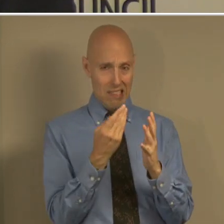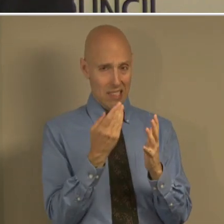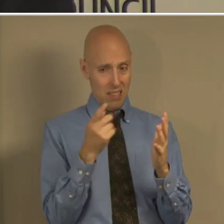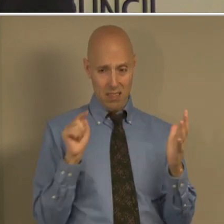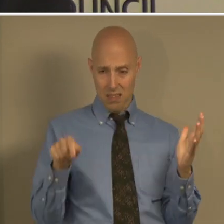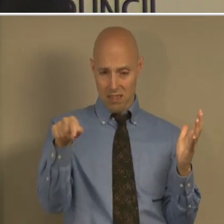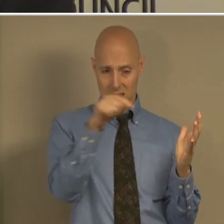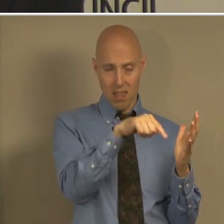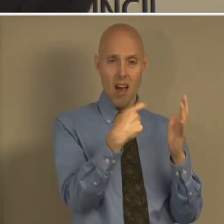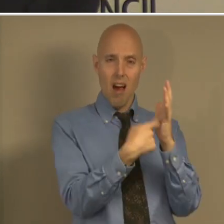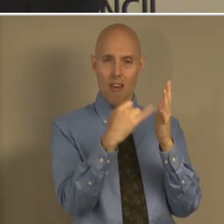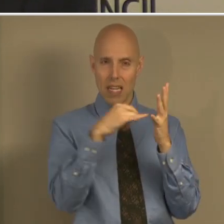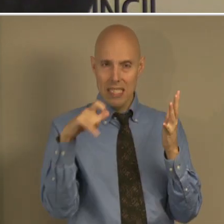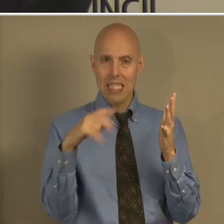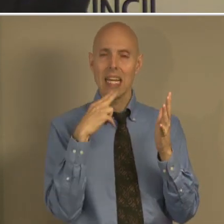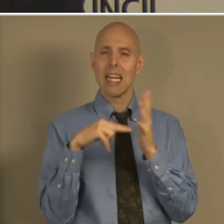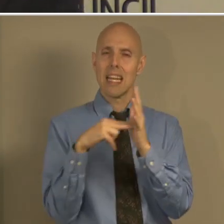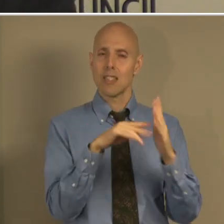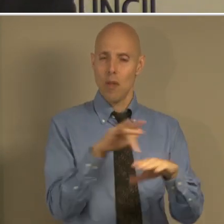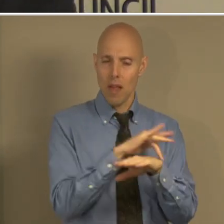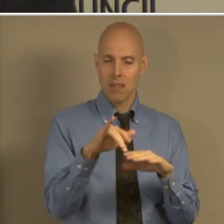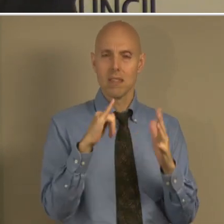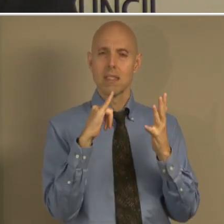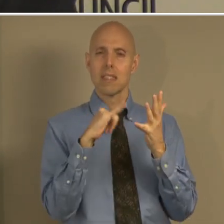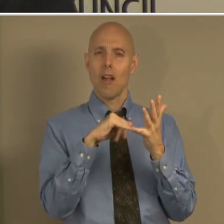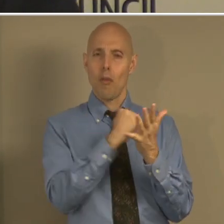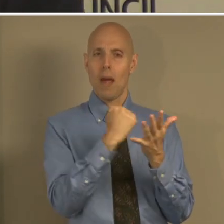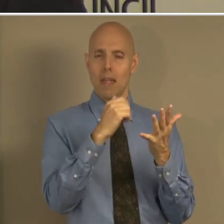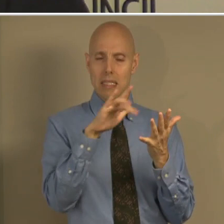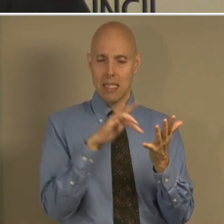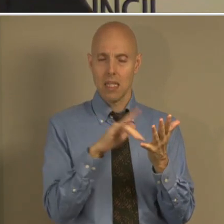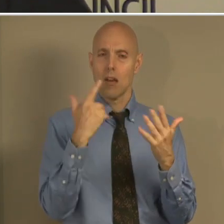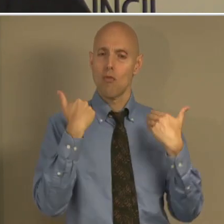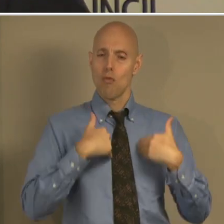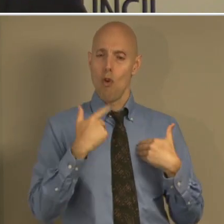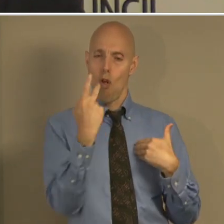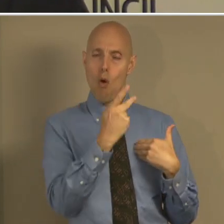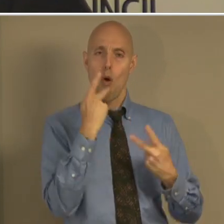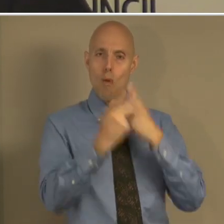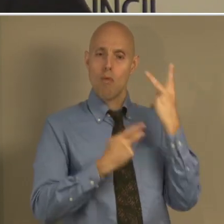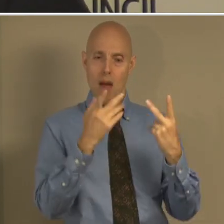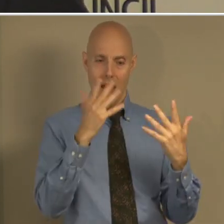the RSC, the National Theatre, The Southbank Centre, the Royal Opera House - that make a great impact nationally and internationally